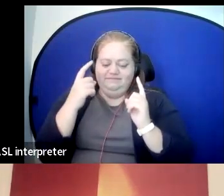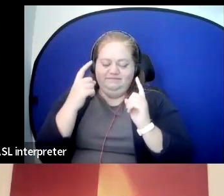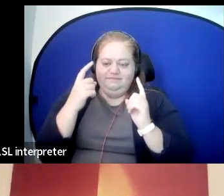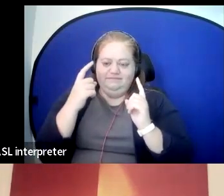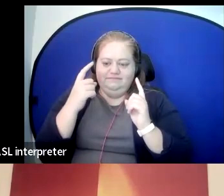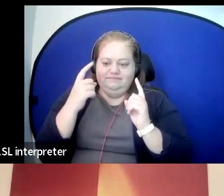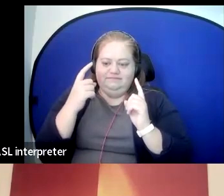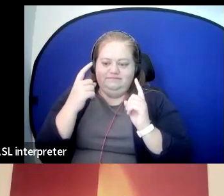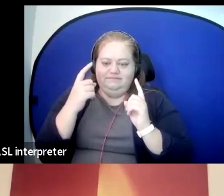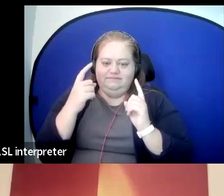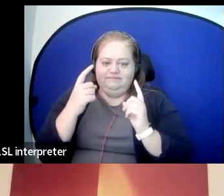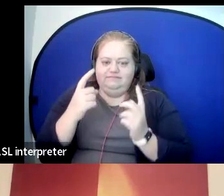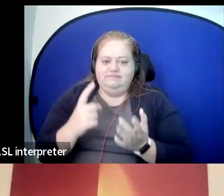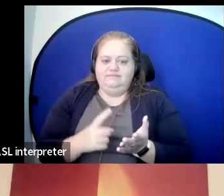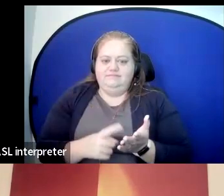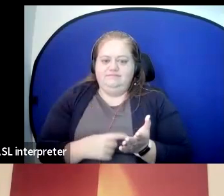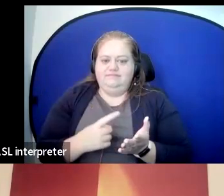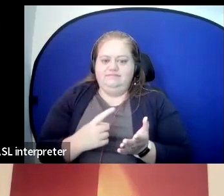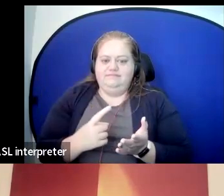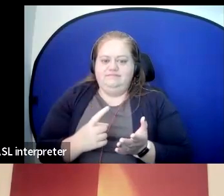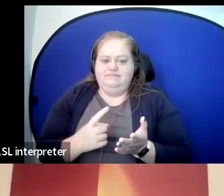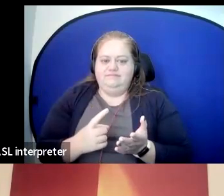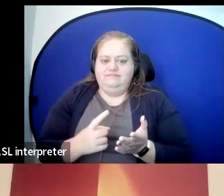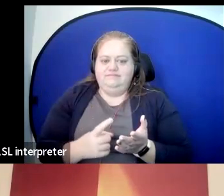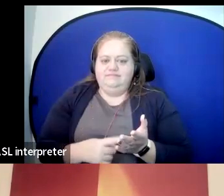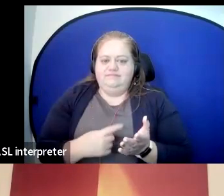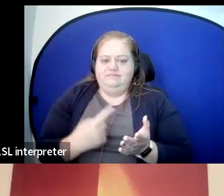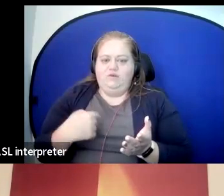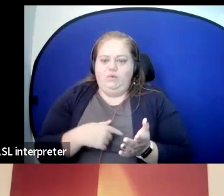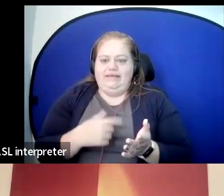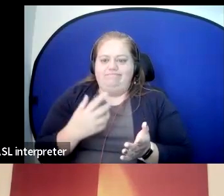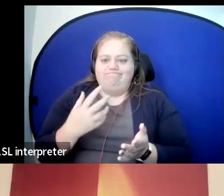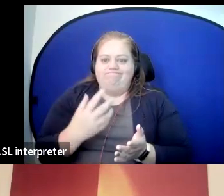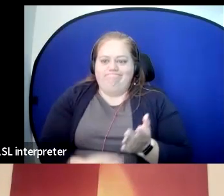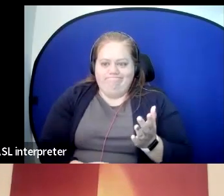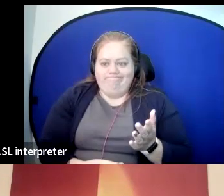and that is sometimes missing from the perspective